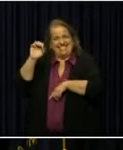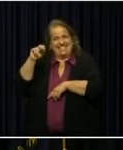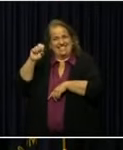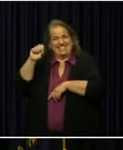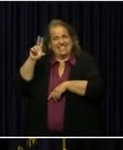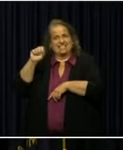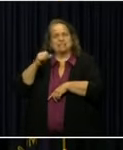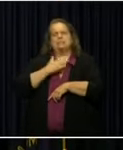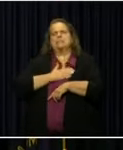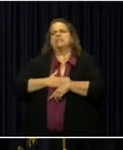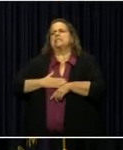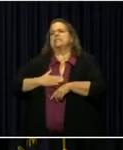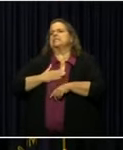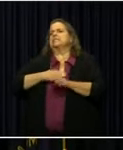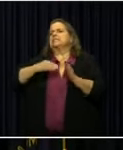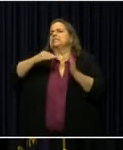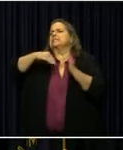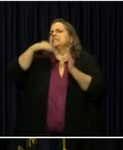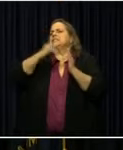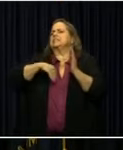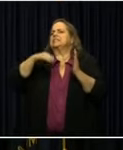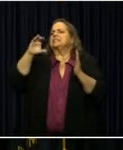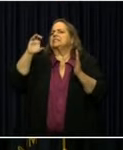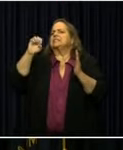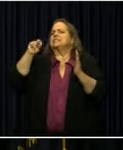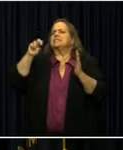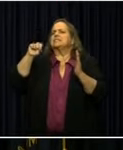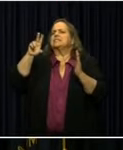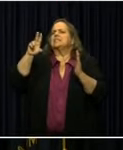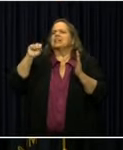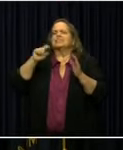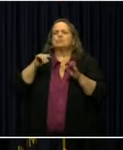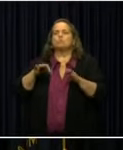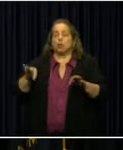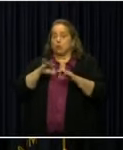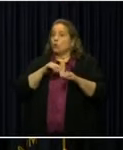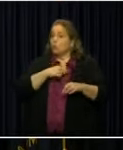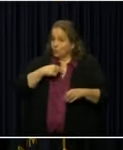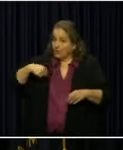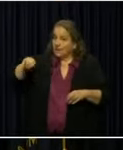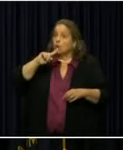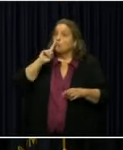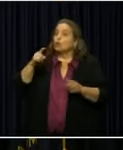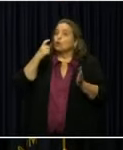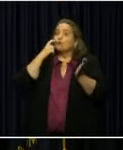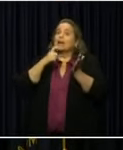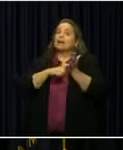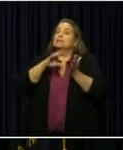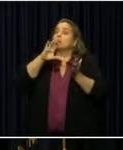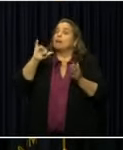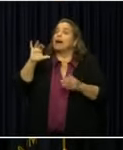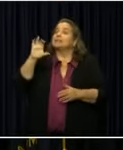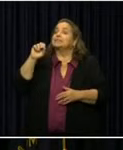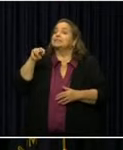AND THE EXAMPLE OF BEING A GOOD NEIGHBOR THAT YOU ALL PUT ON SOCIAL MEDIA EVERY DAY ENCOURAGES EVERYBODY ELSE TO BE